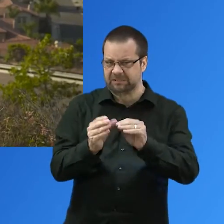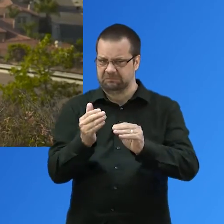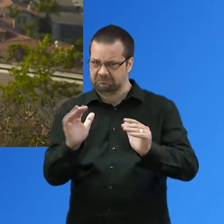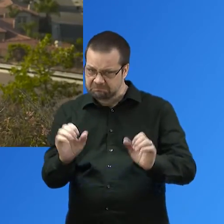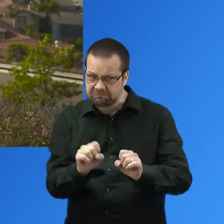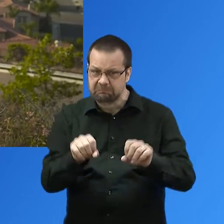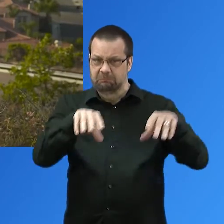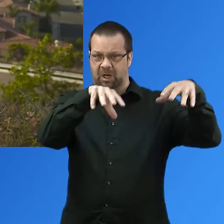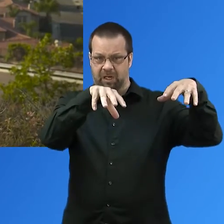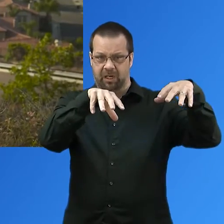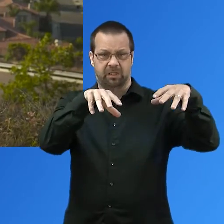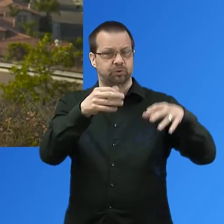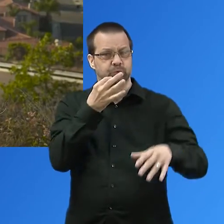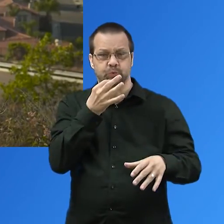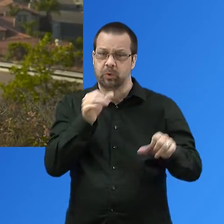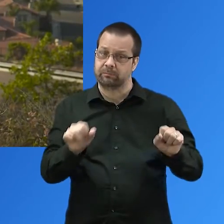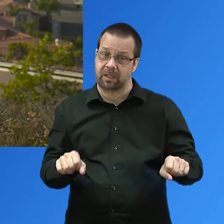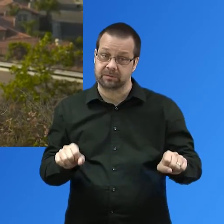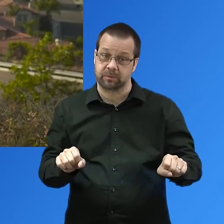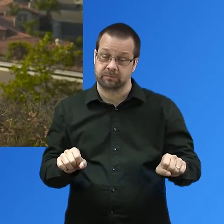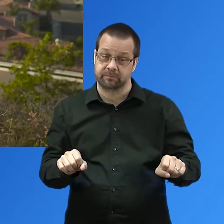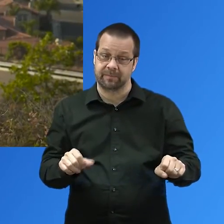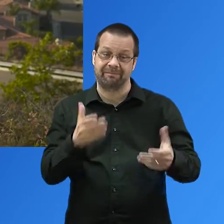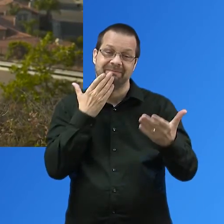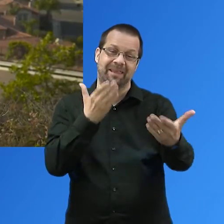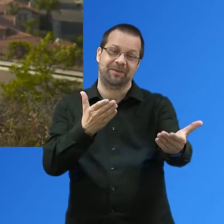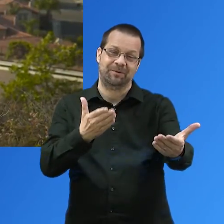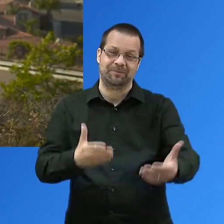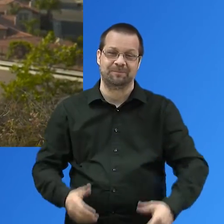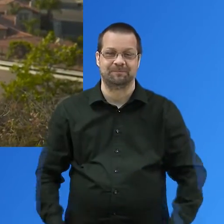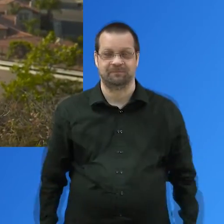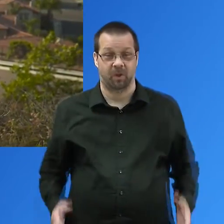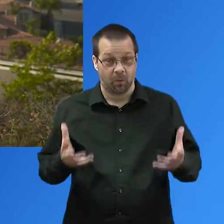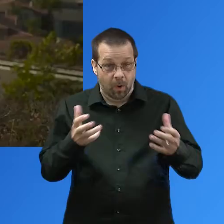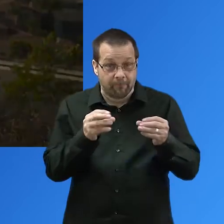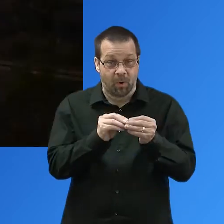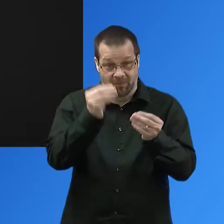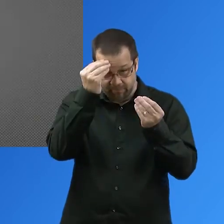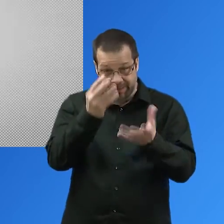as quickly and safely as possible. Thank you for your patience.